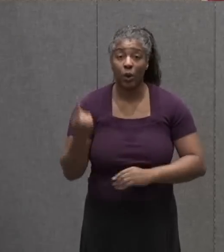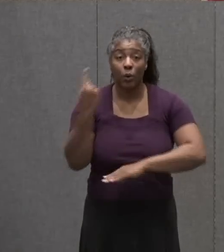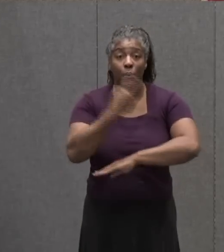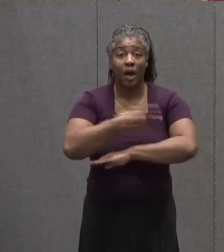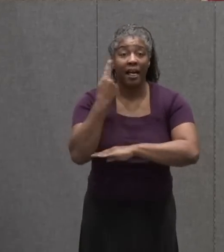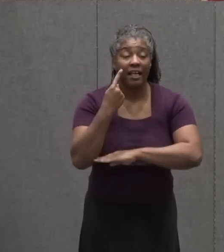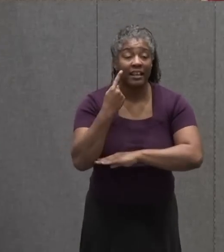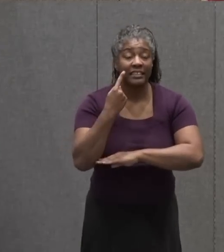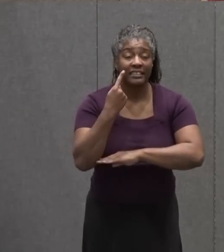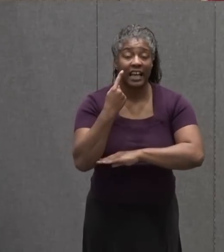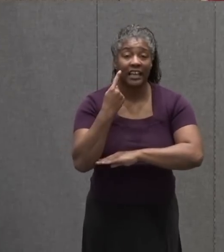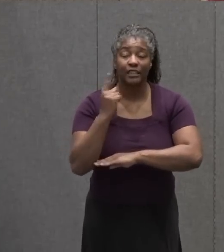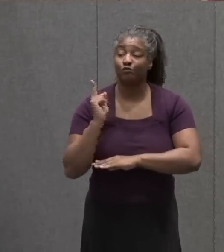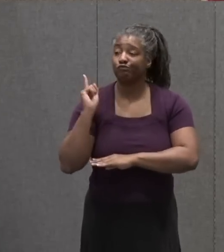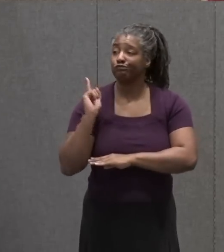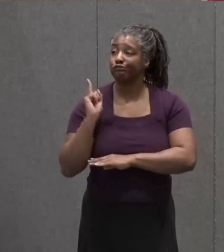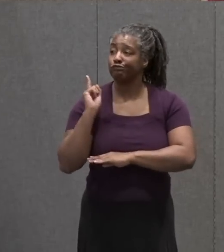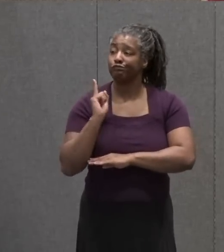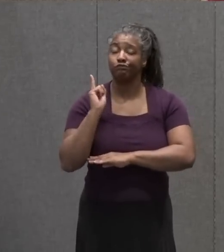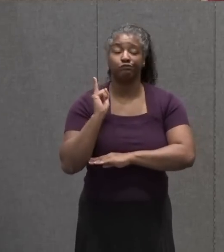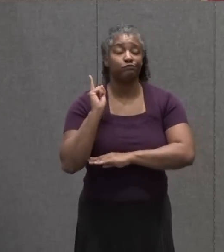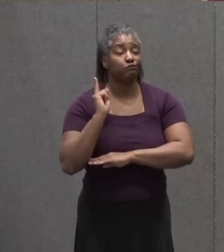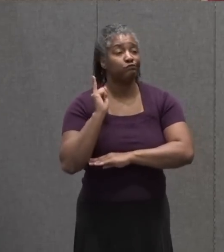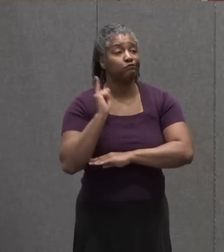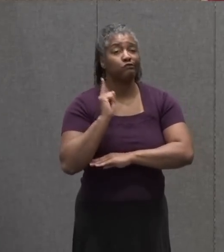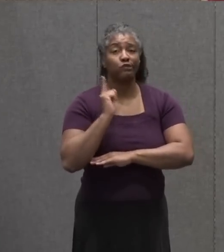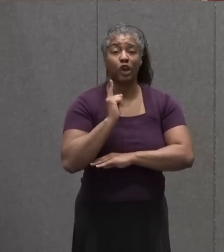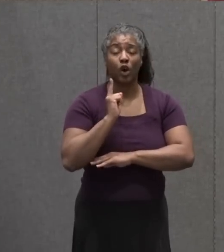Jerome slipped and his words went flying.